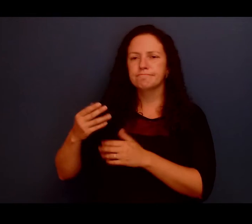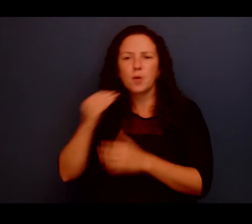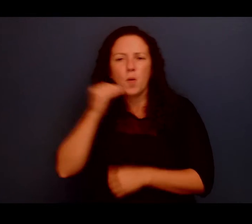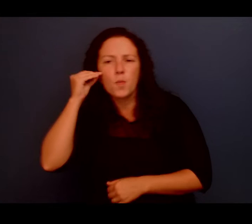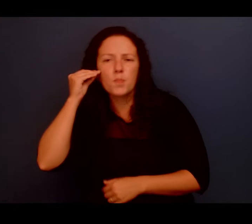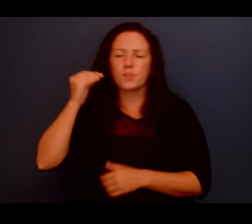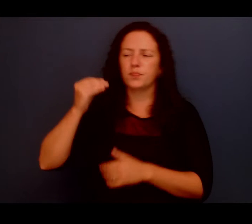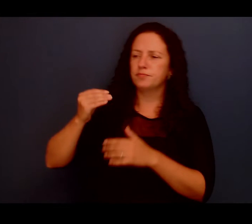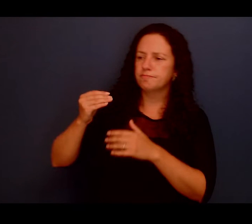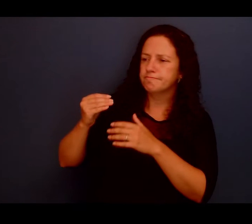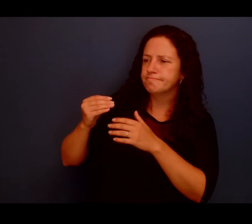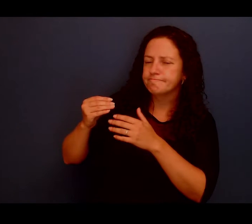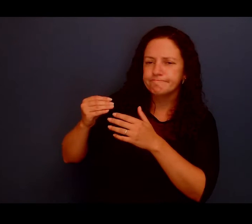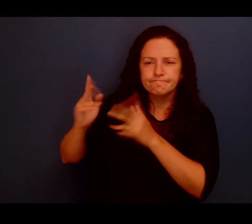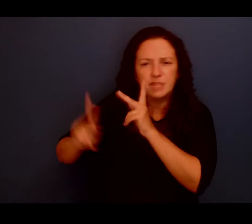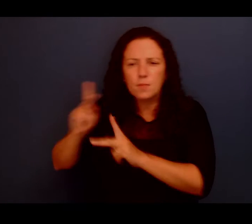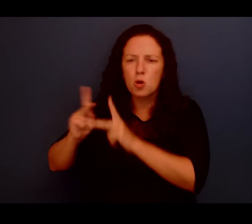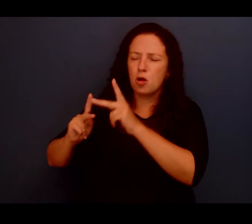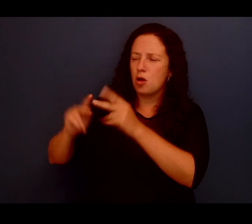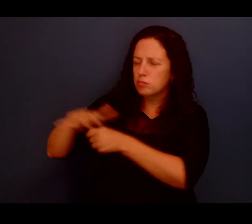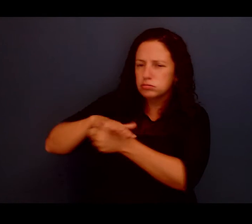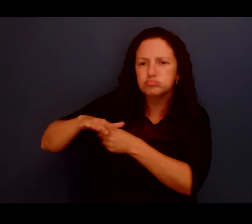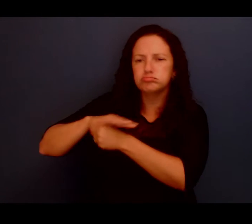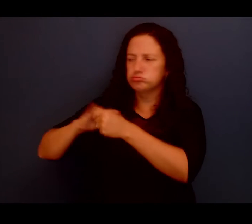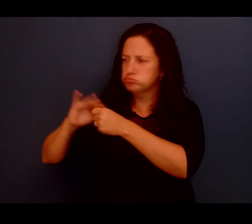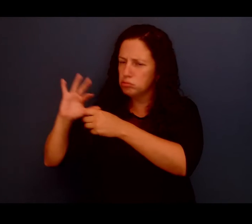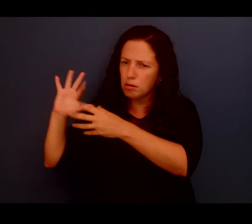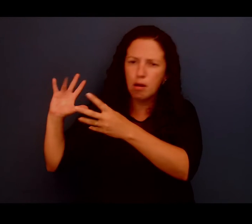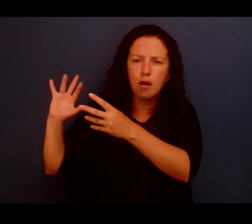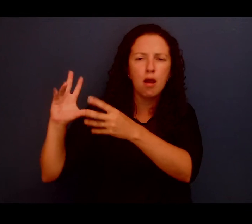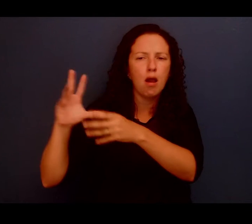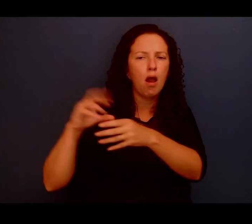of home, of the place where I come from of the people